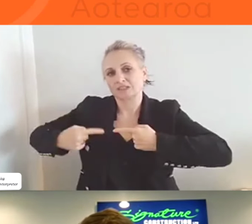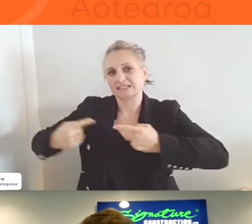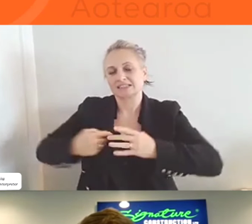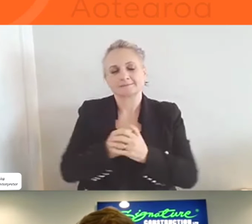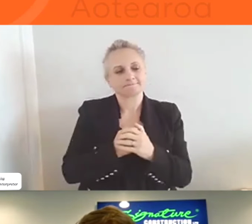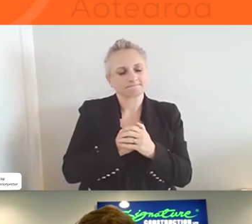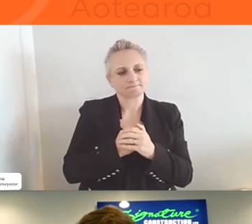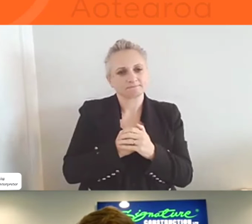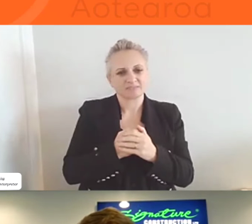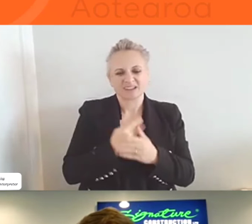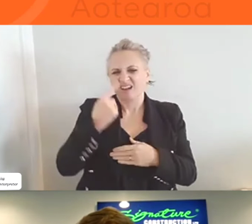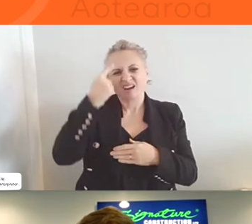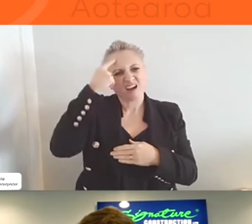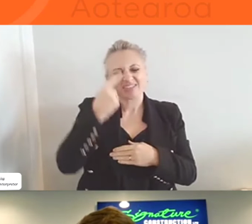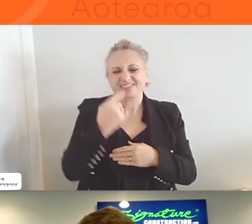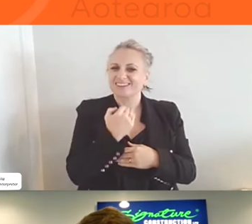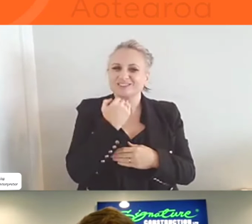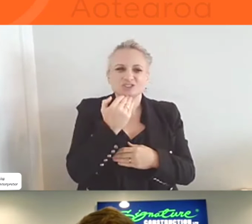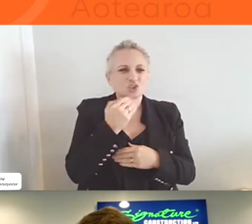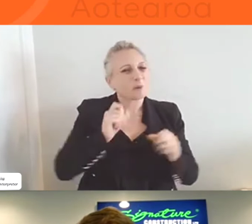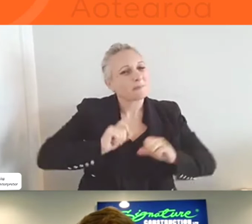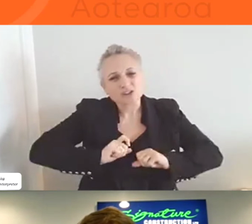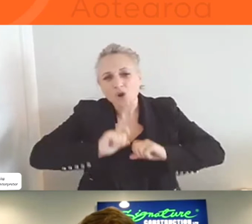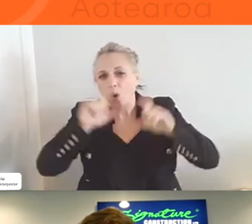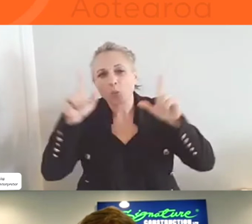much awareness of in the general public. Like I say, we're dealing